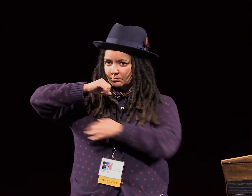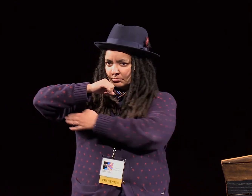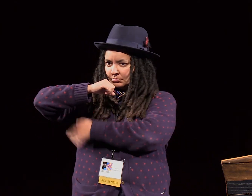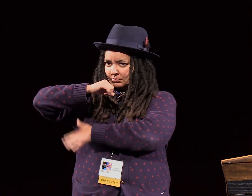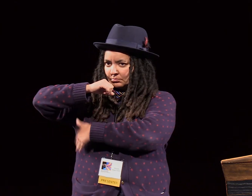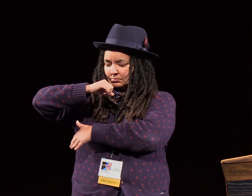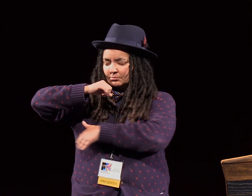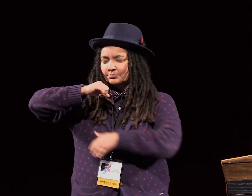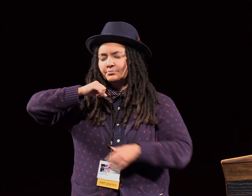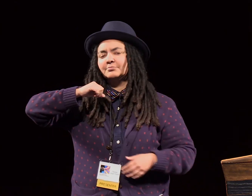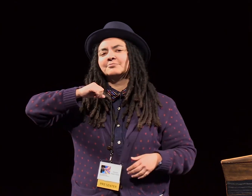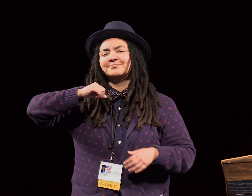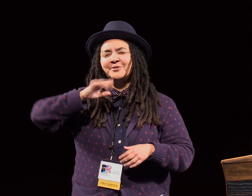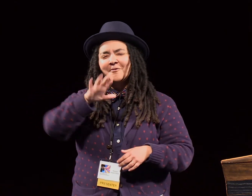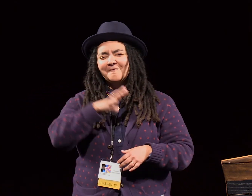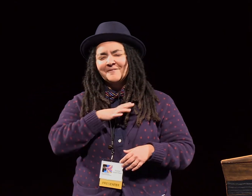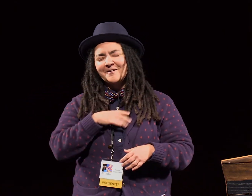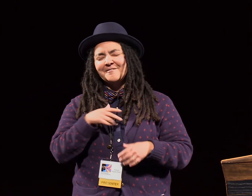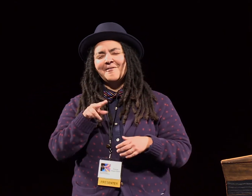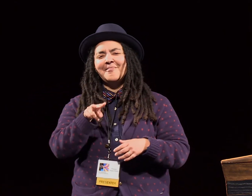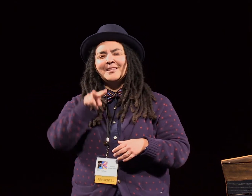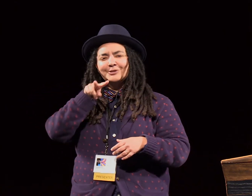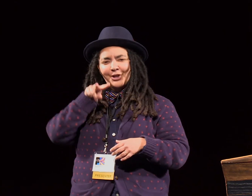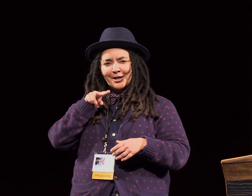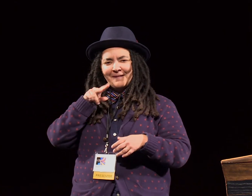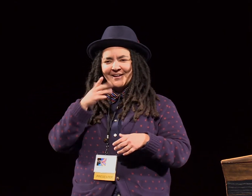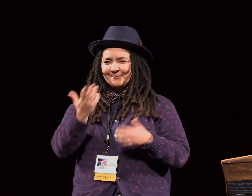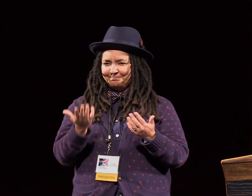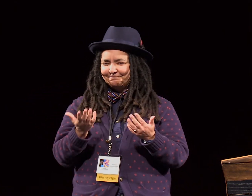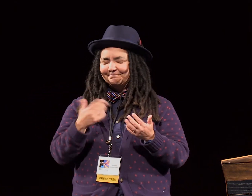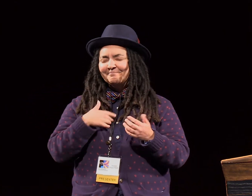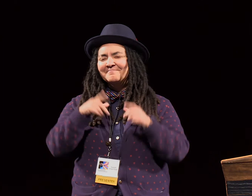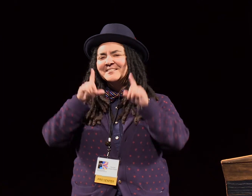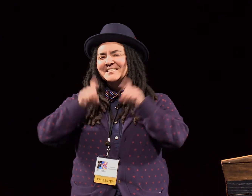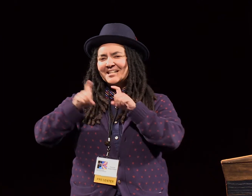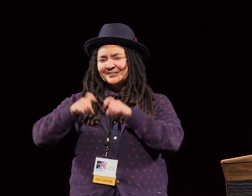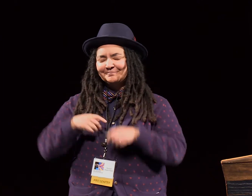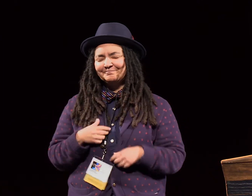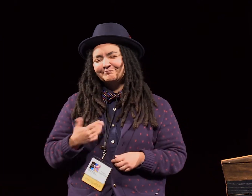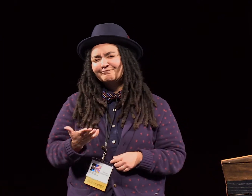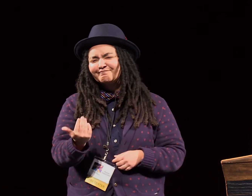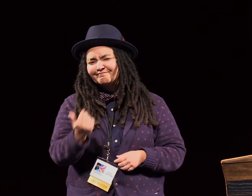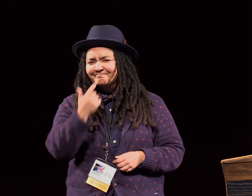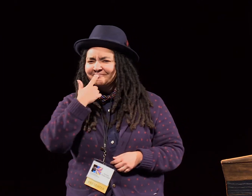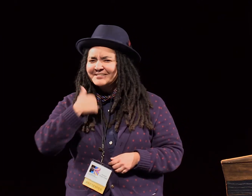and you'll see the elbow is up. You have that space under the arm. So, we performed a test.